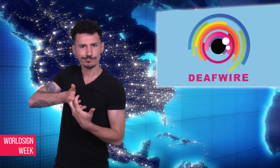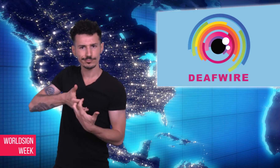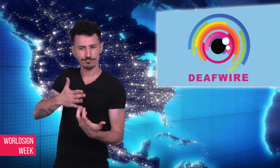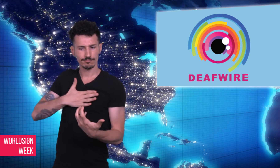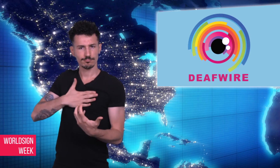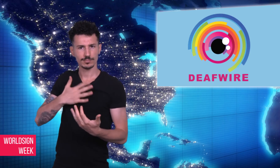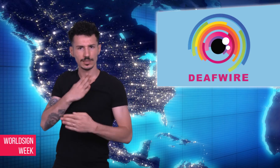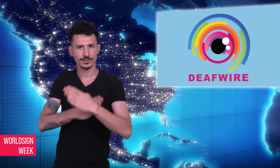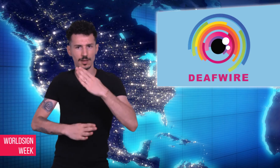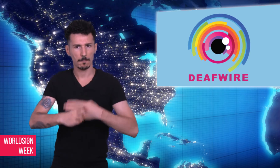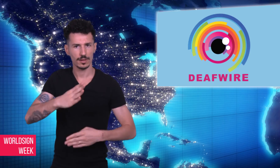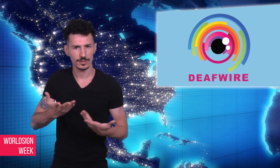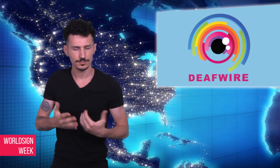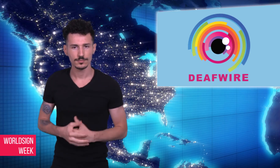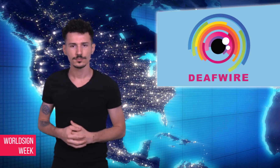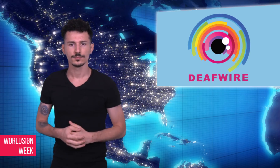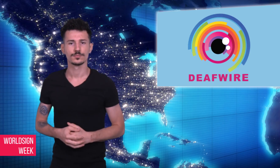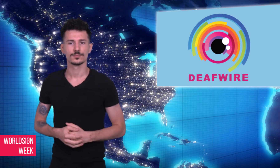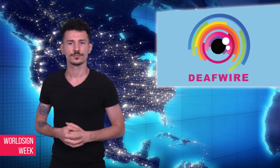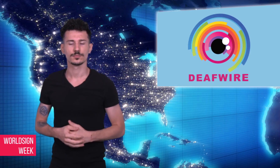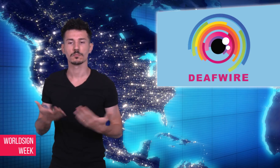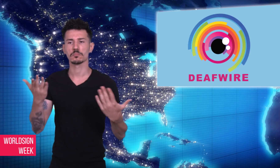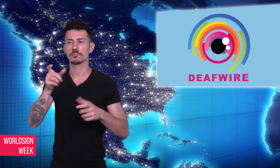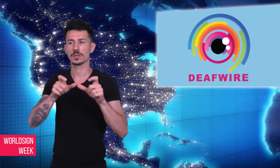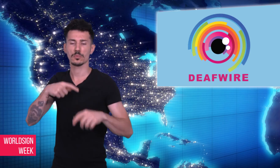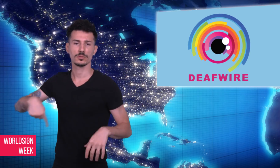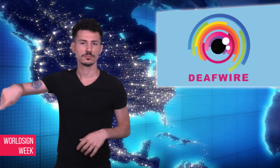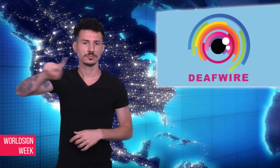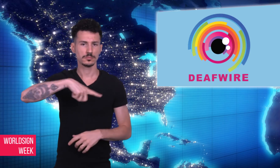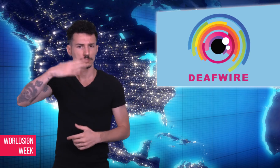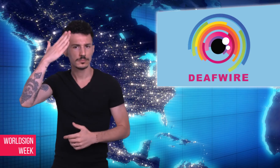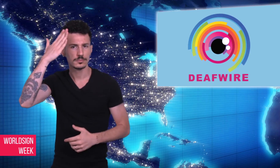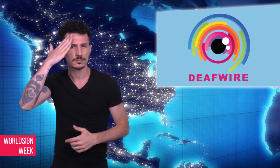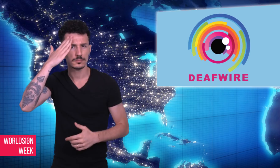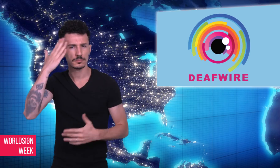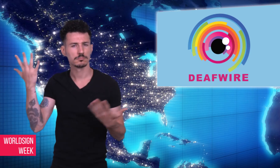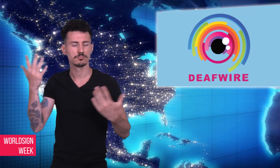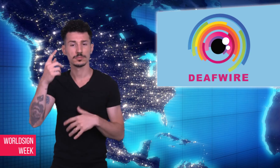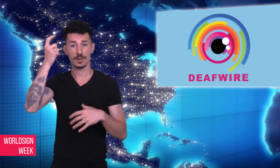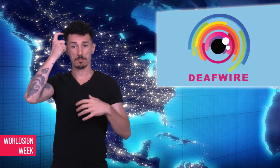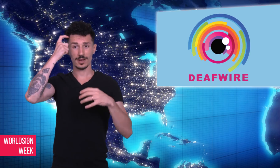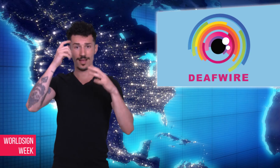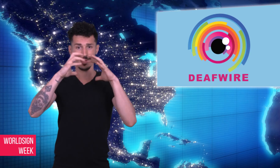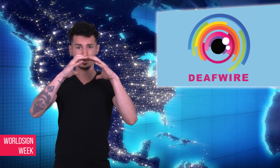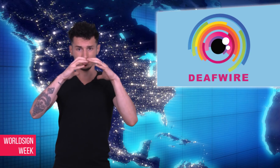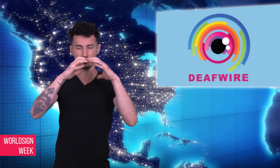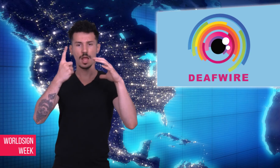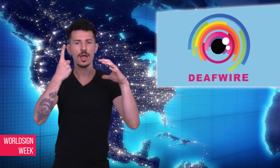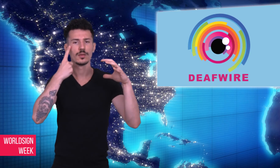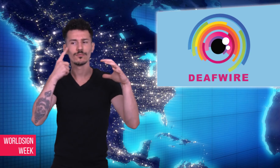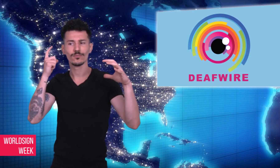restructures to deal with the disabilities. It is a widely known